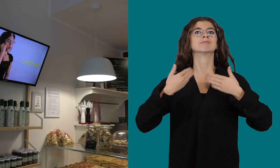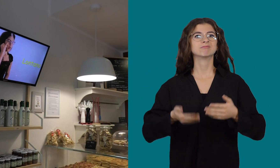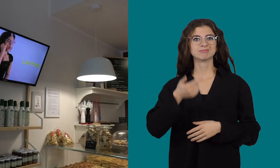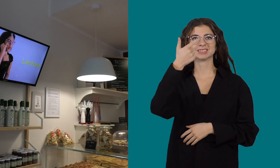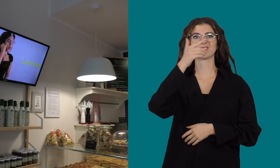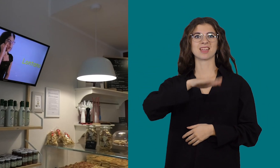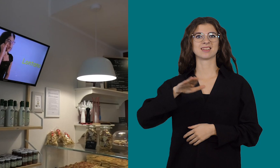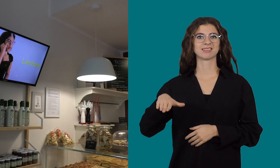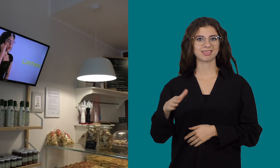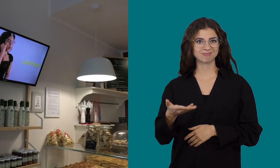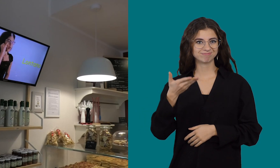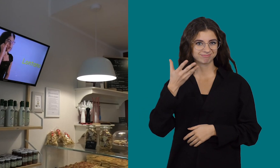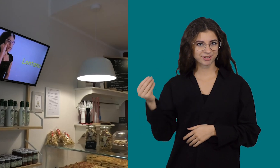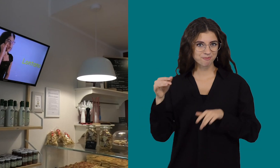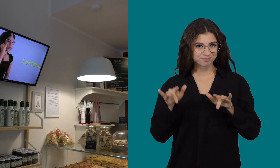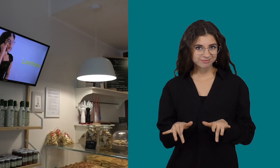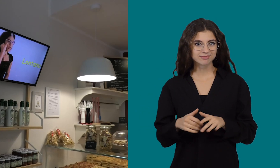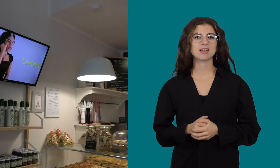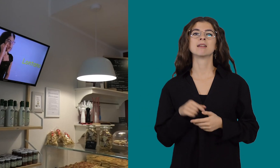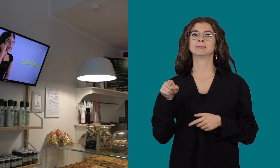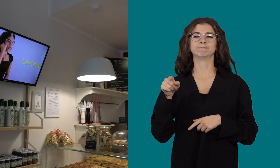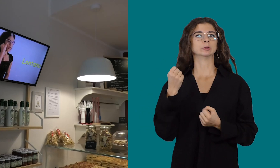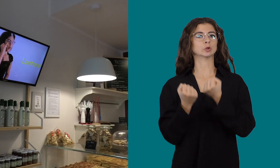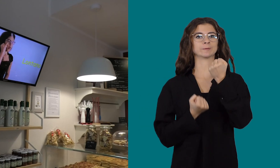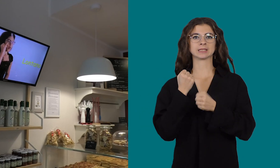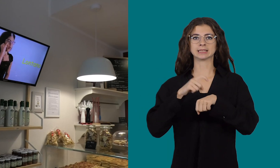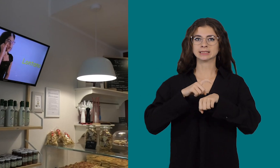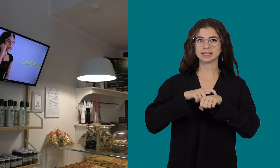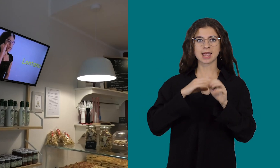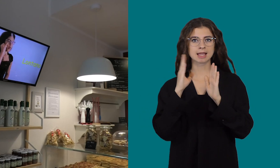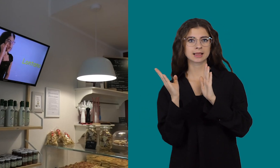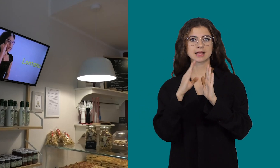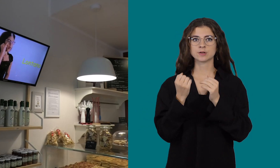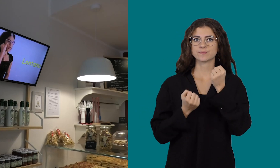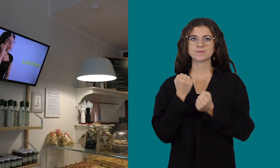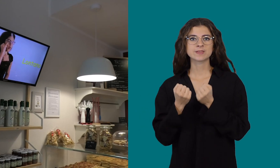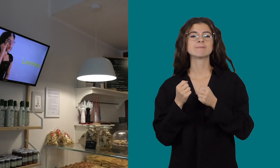Then she had two children, so with this rhythm it was difficult.